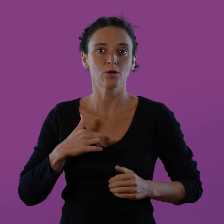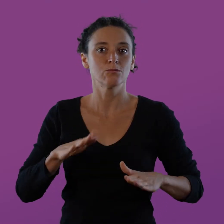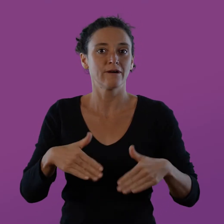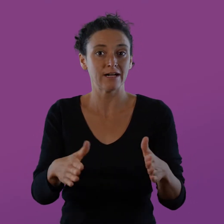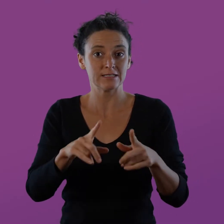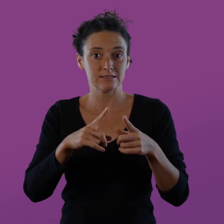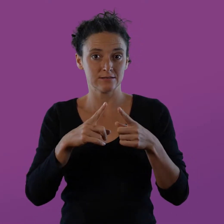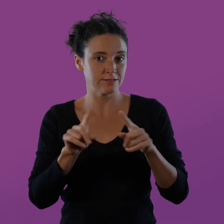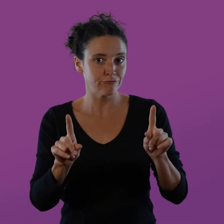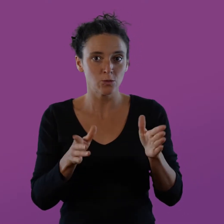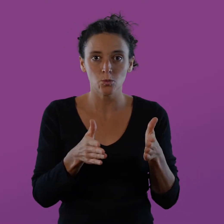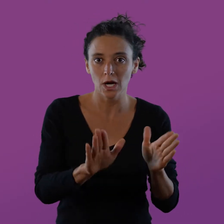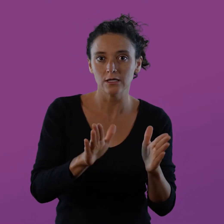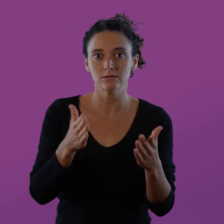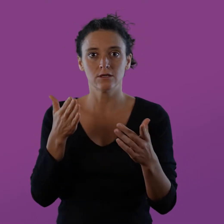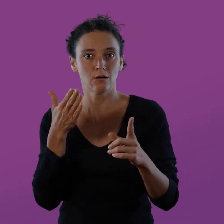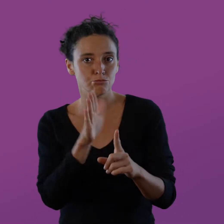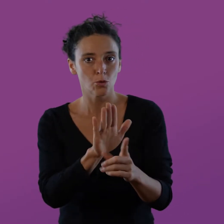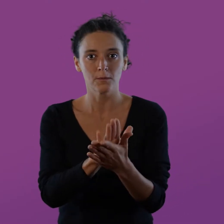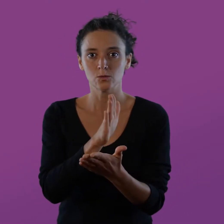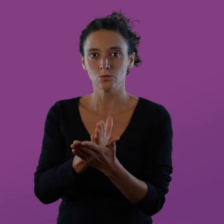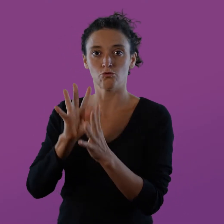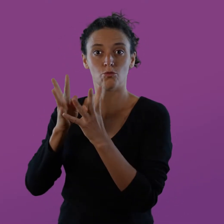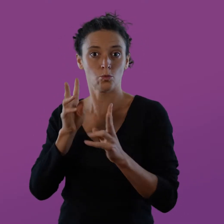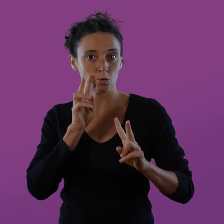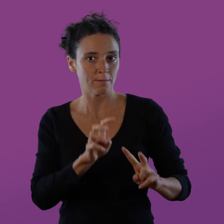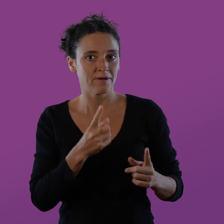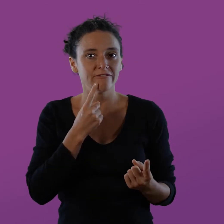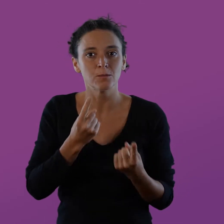We use a range of different approaches, methods and formats to ensure the -